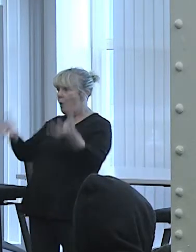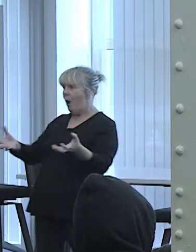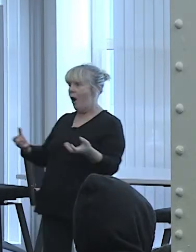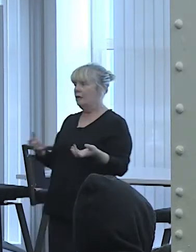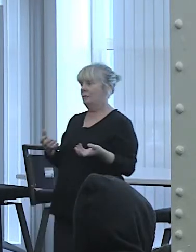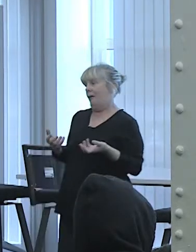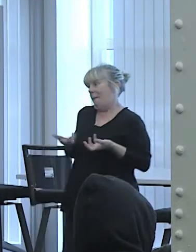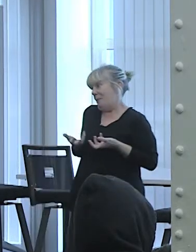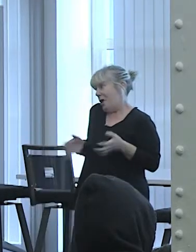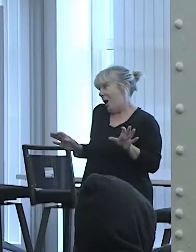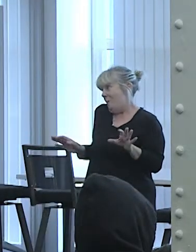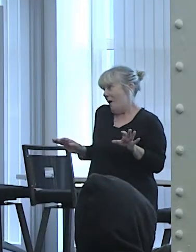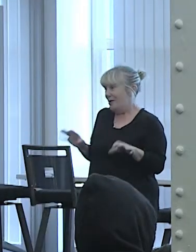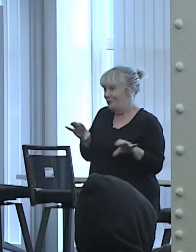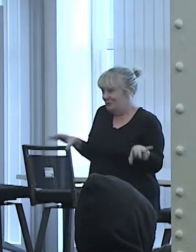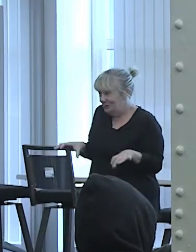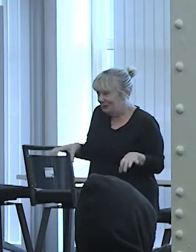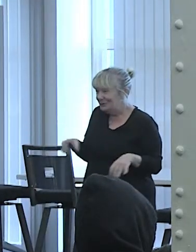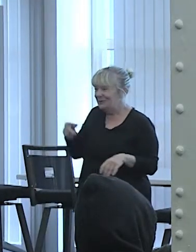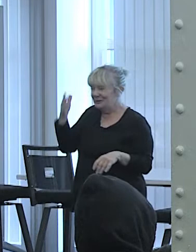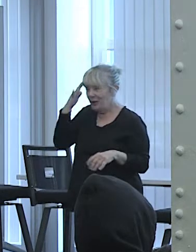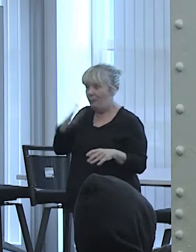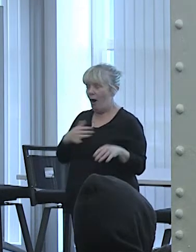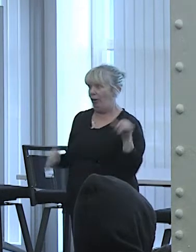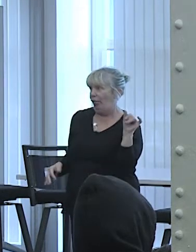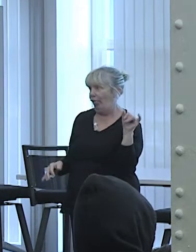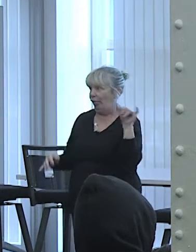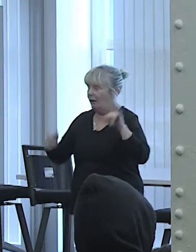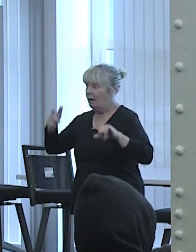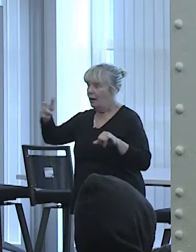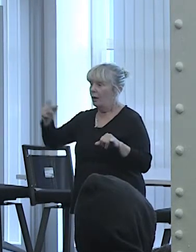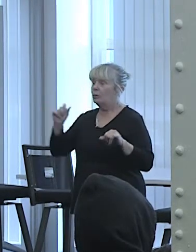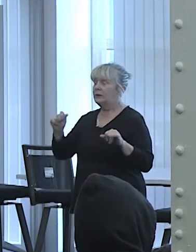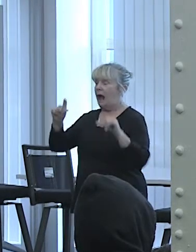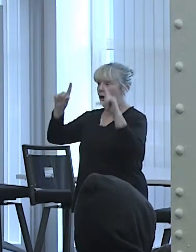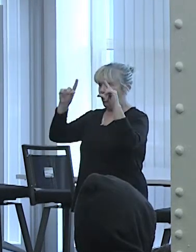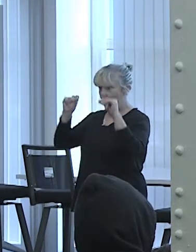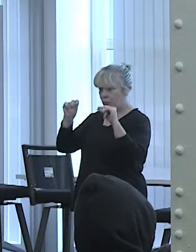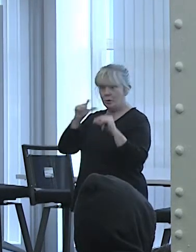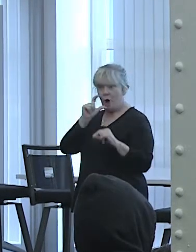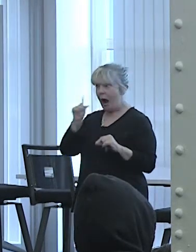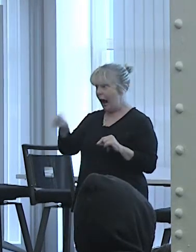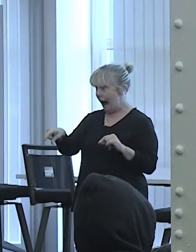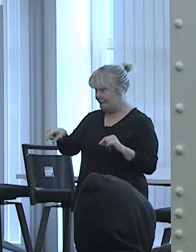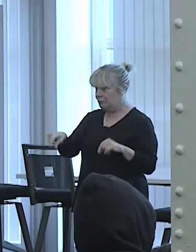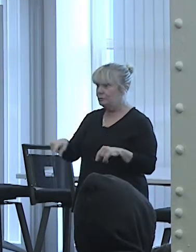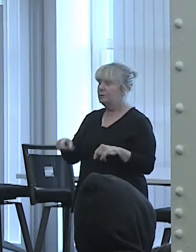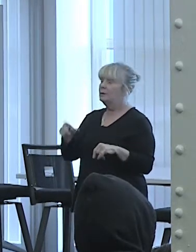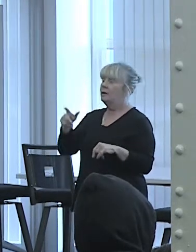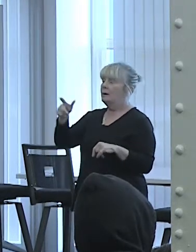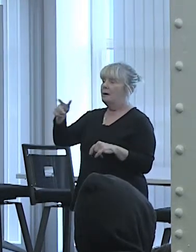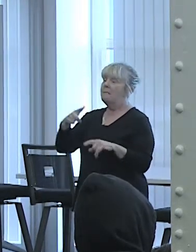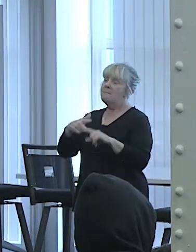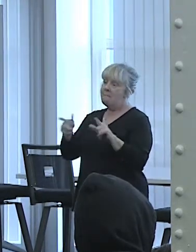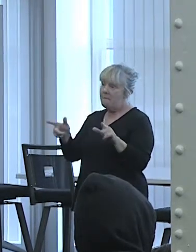You can close your eyes for this, but you don't need to. I invite you to take this moment to ground yourself in your body.